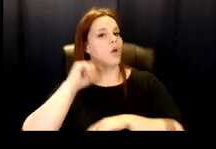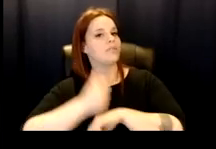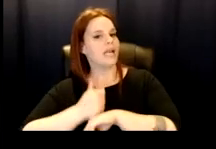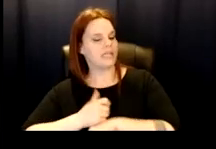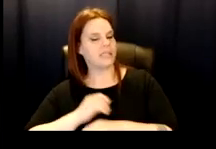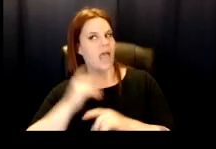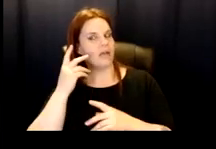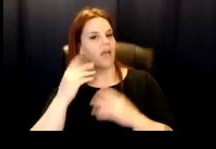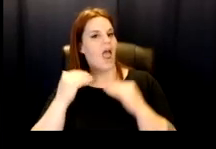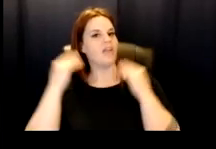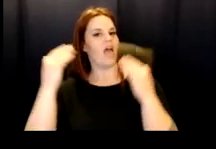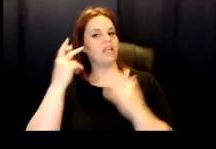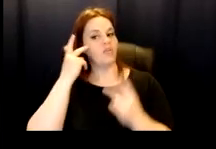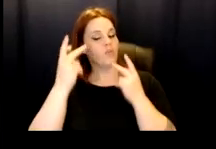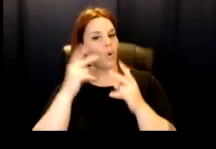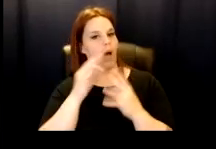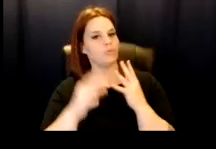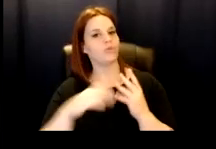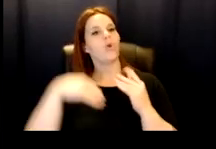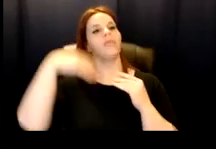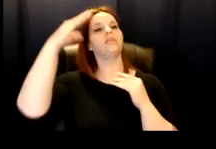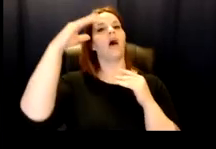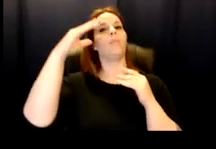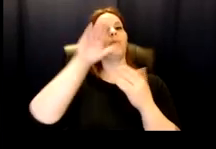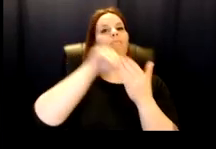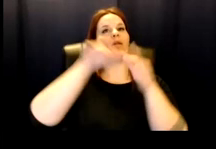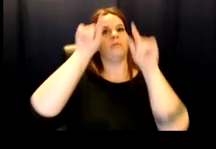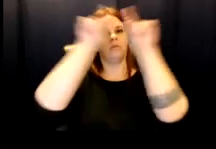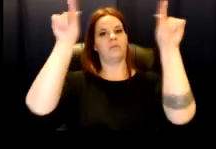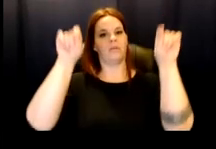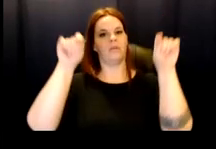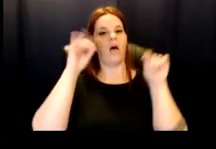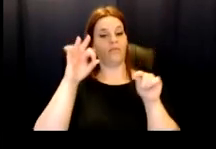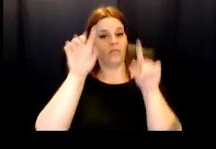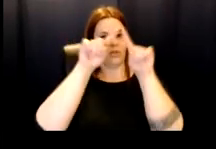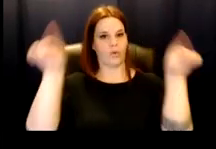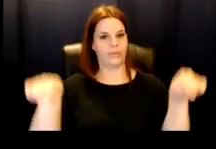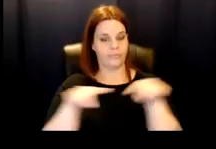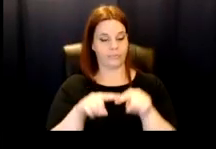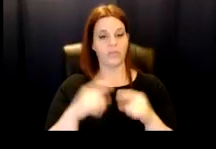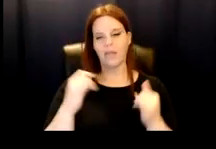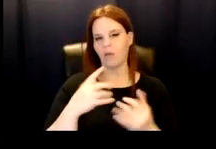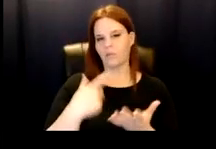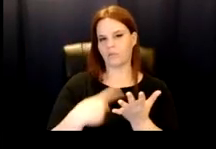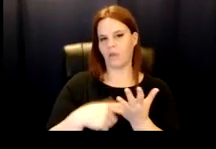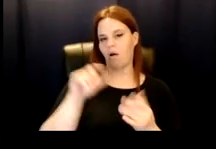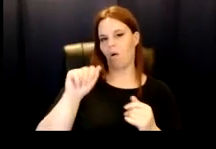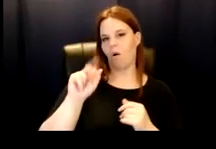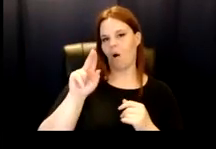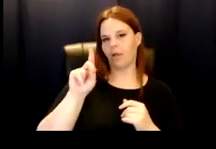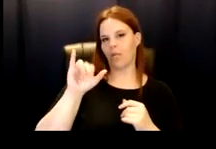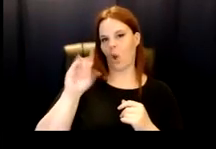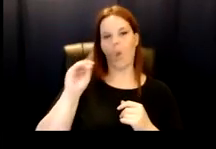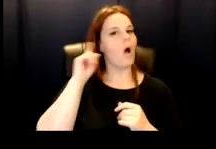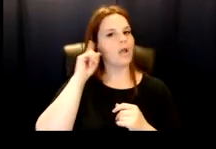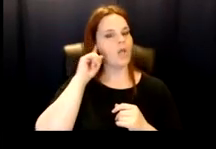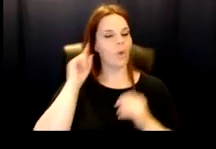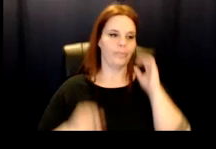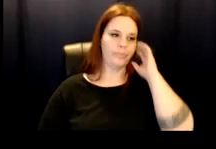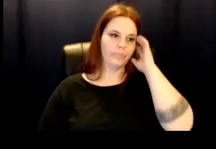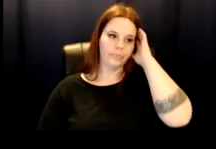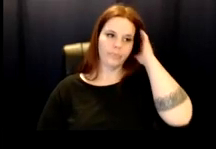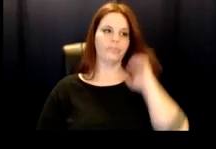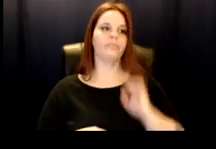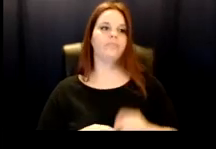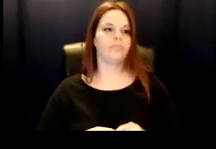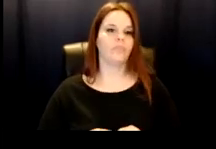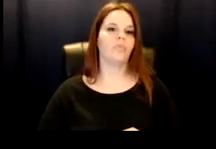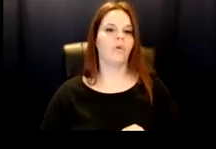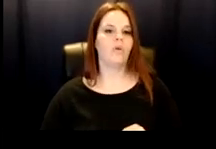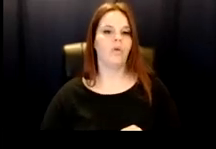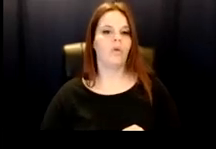option is the top middle of your screen. Now let's talk about audio.